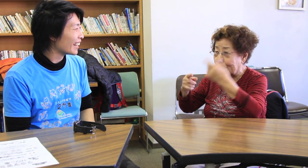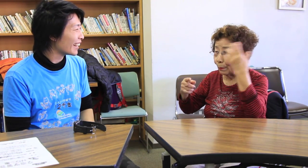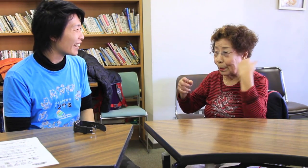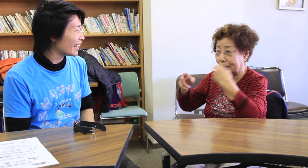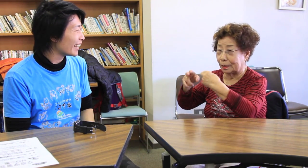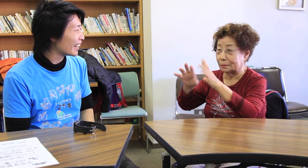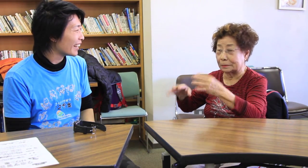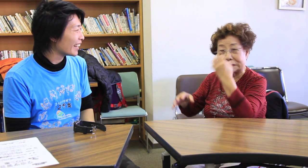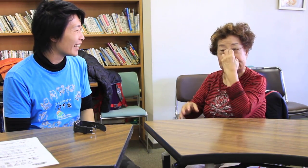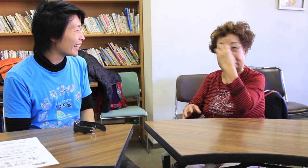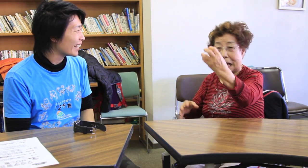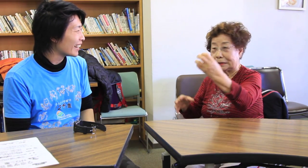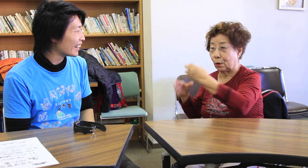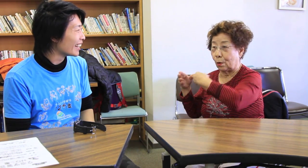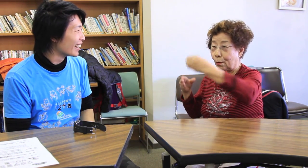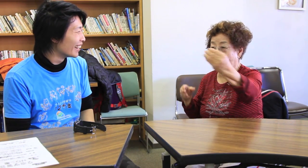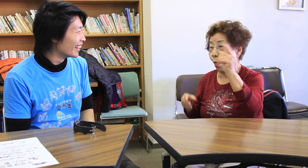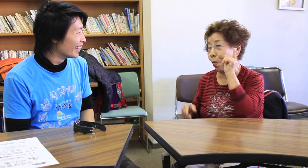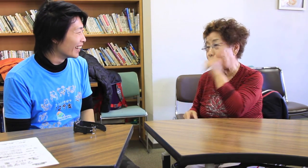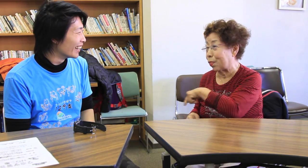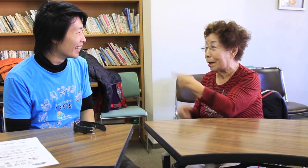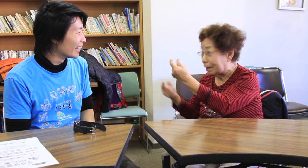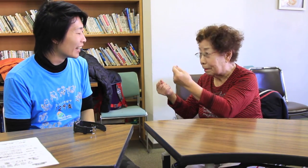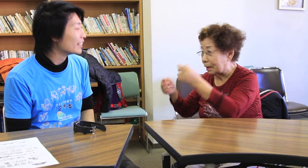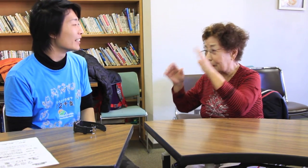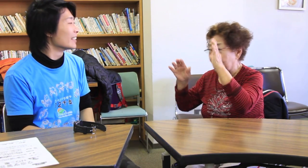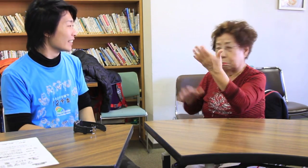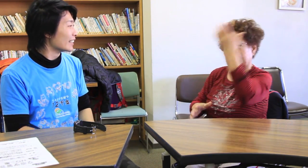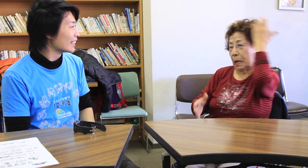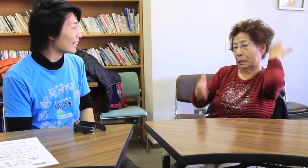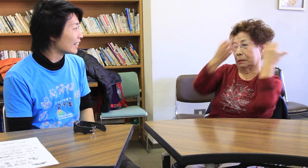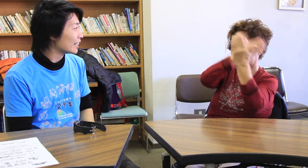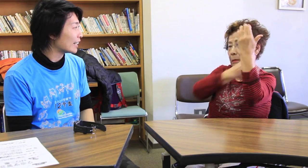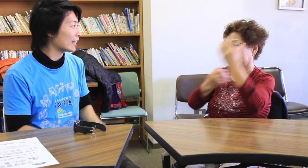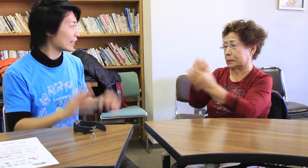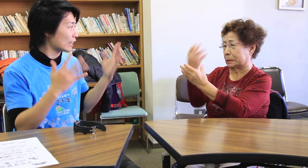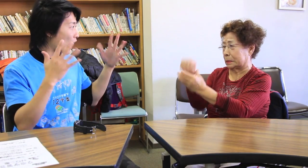Today, we have the Bullet-train. It's so fast and convenient.